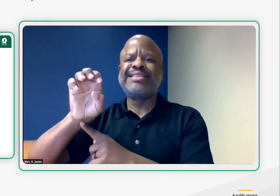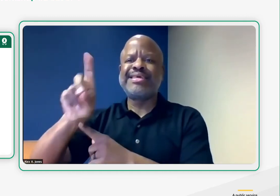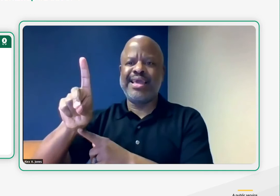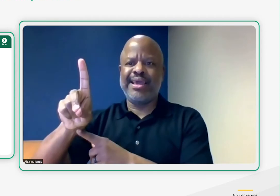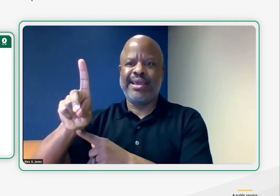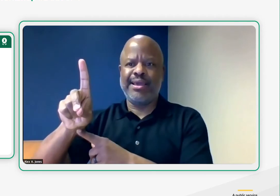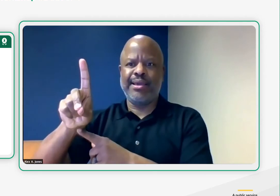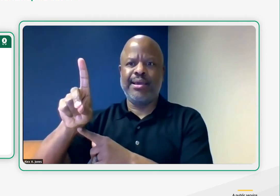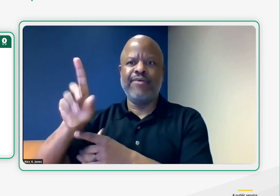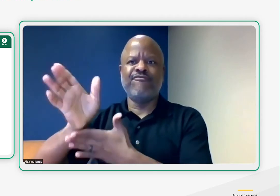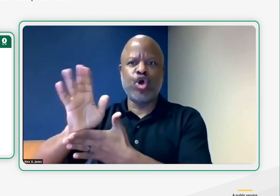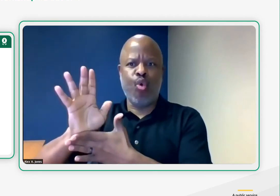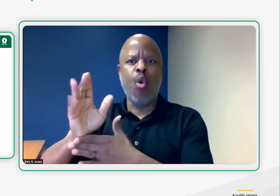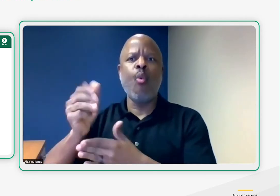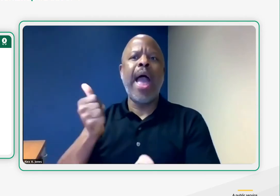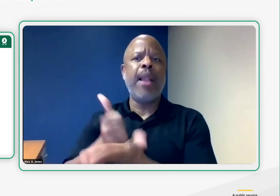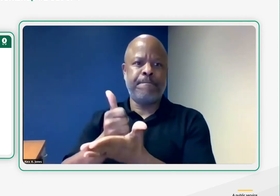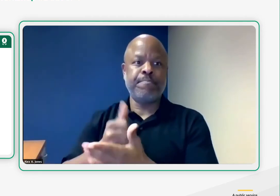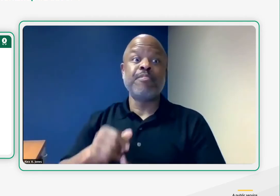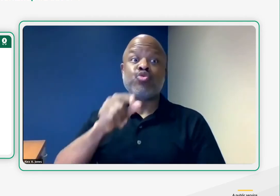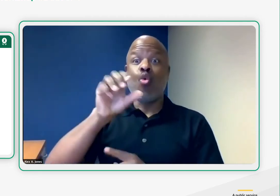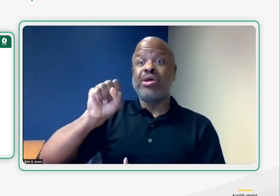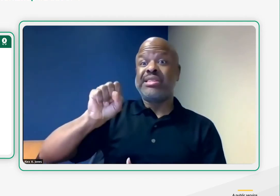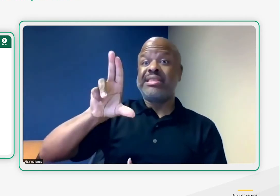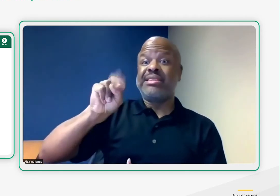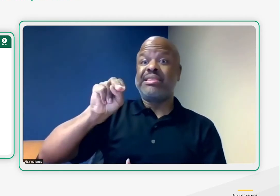as a TED talk that will help you understand